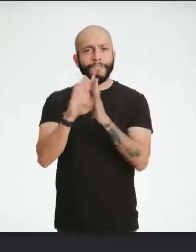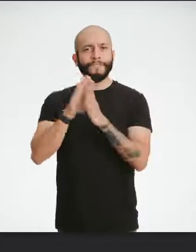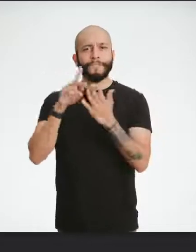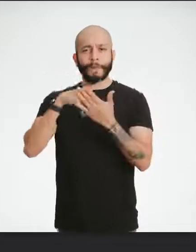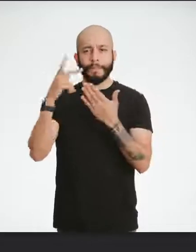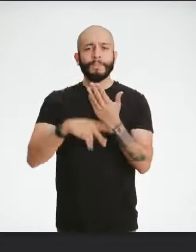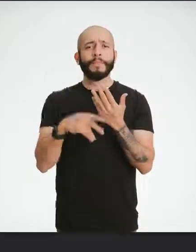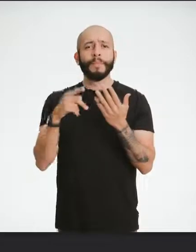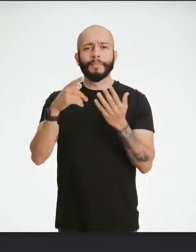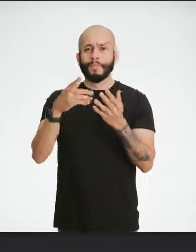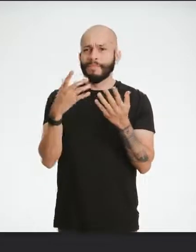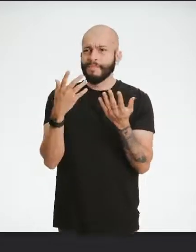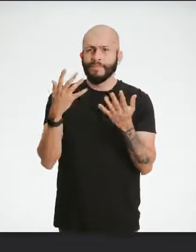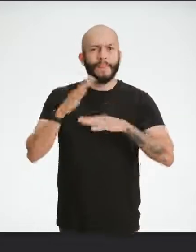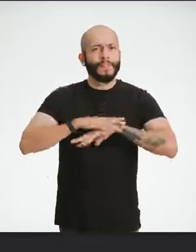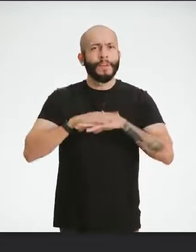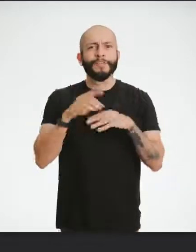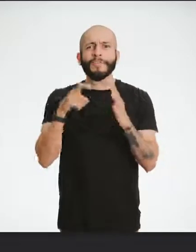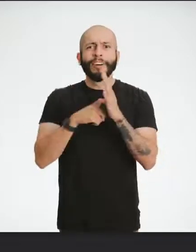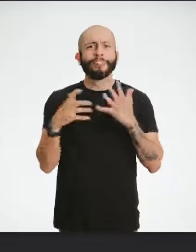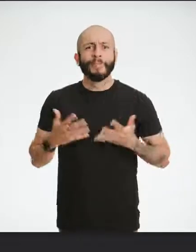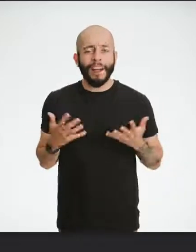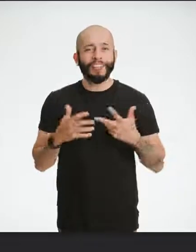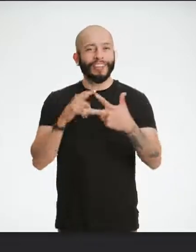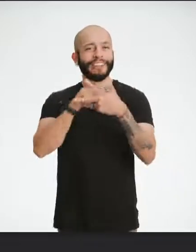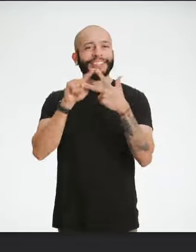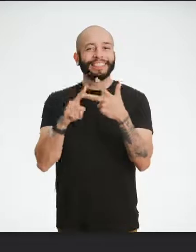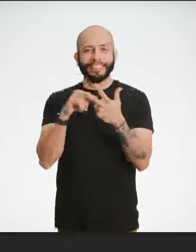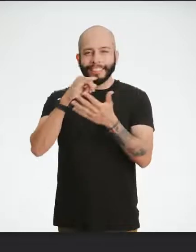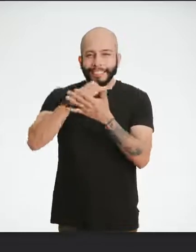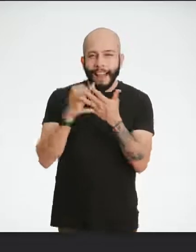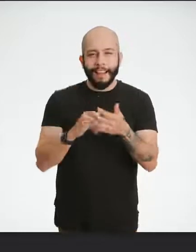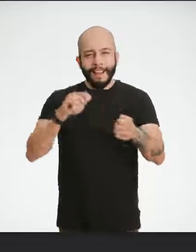Tight integration in a development platform like this requires that all three pieces be